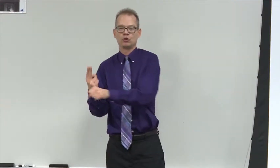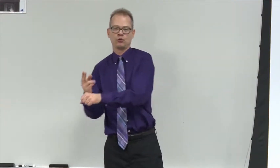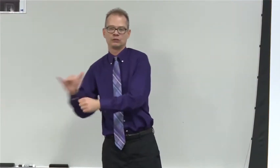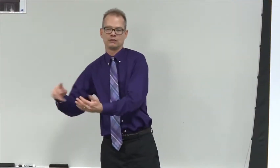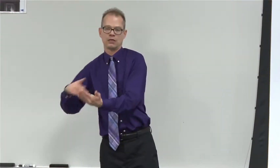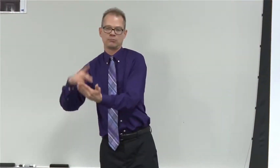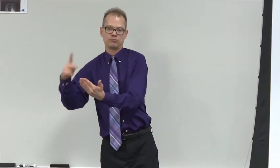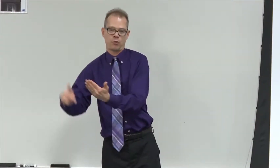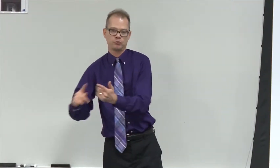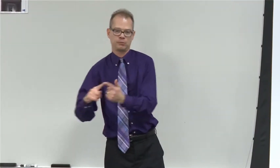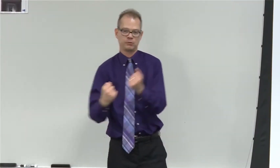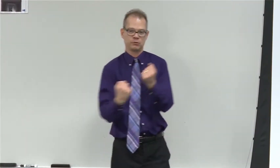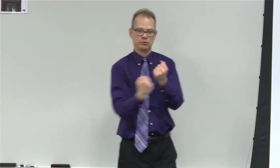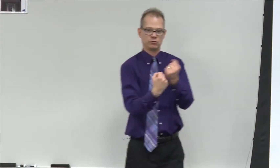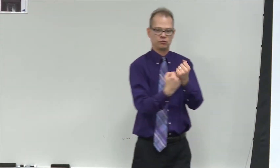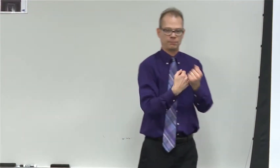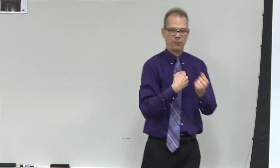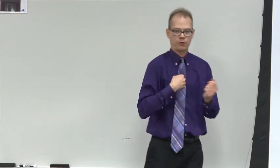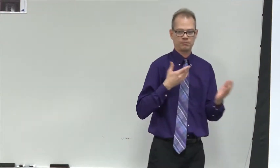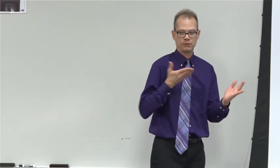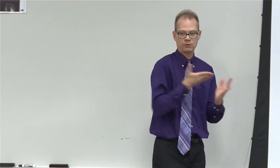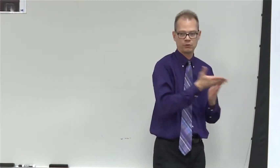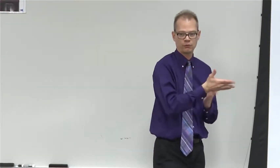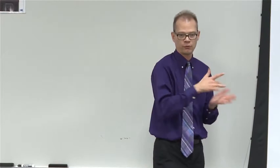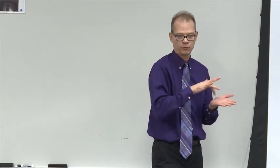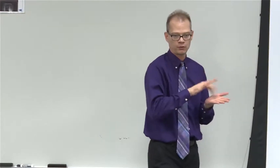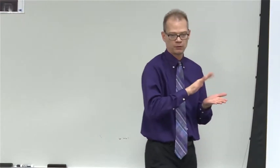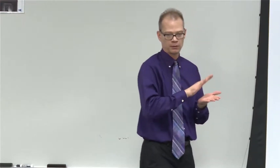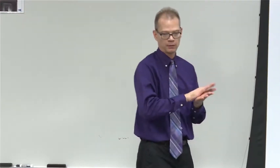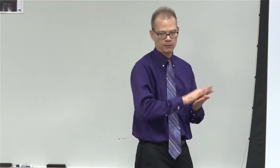to work with me, to assist me going through medical school.